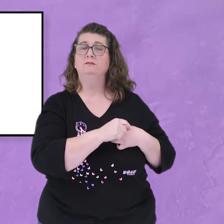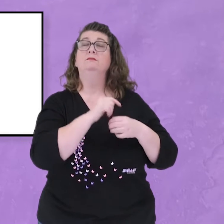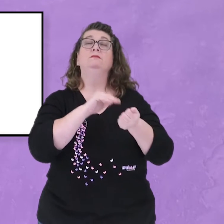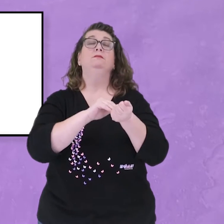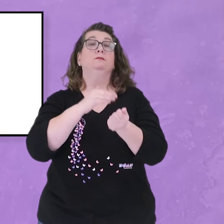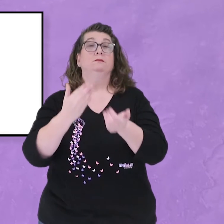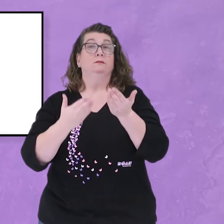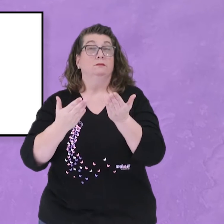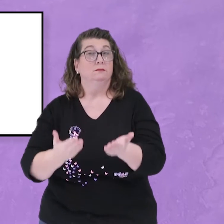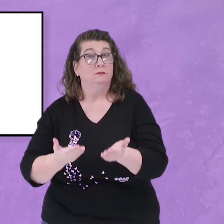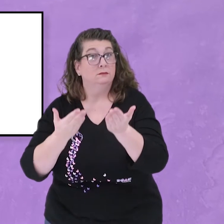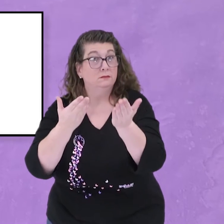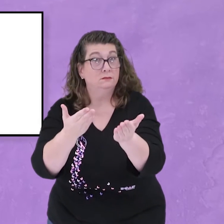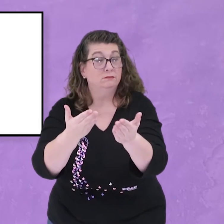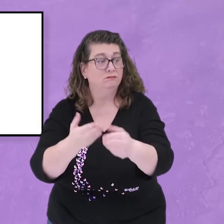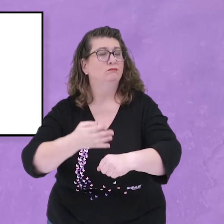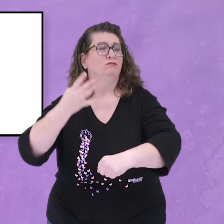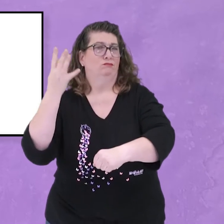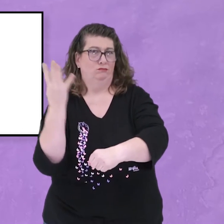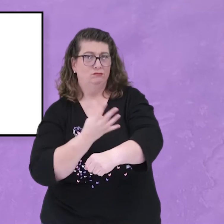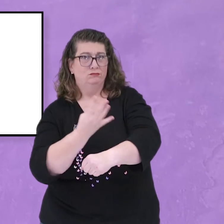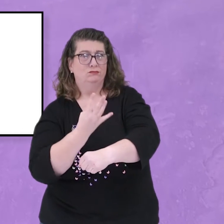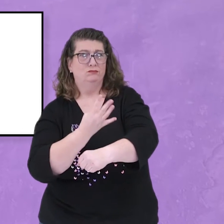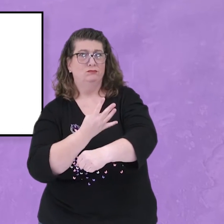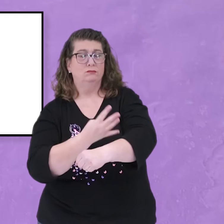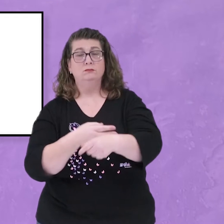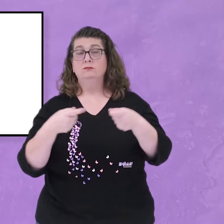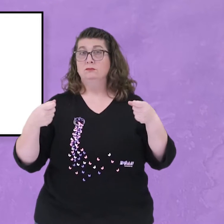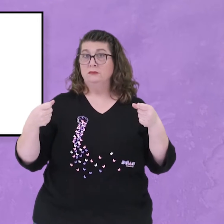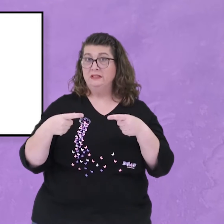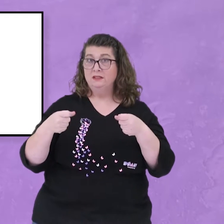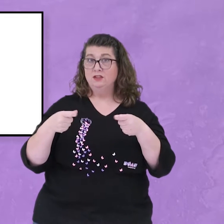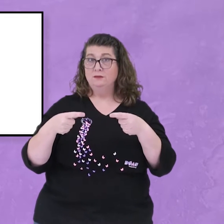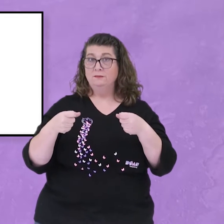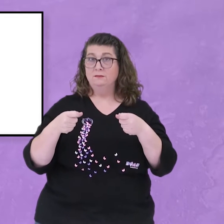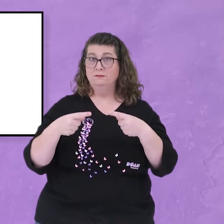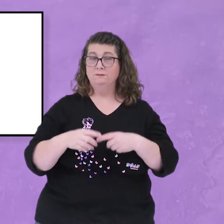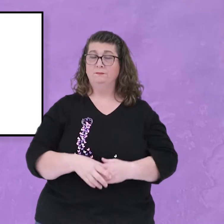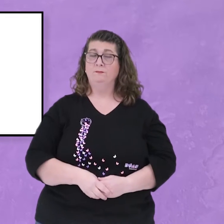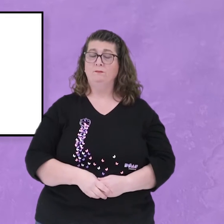doctors may recommend using chemotherapy or radiation.